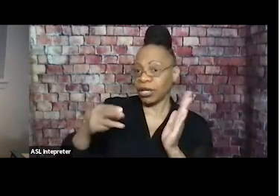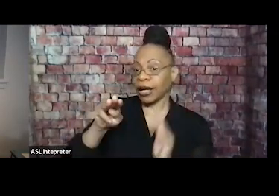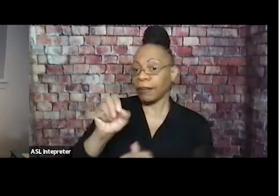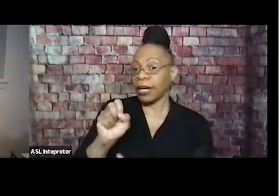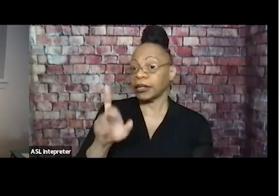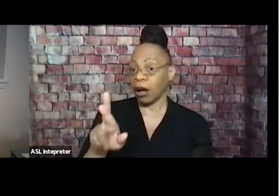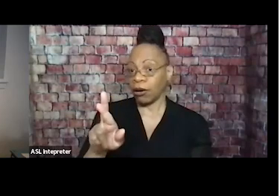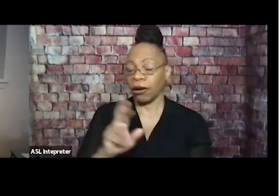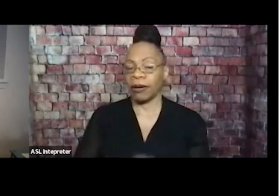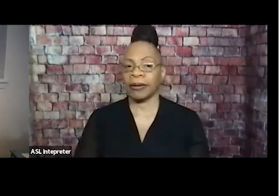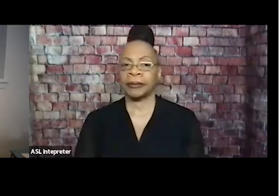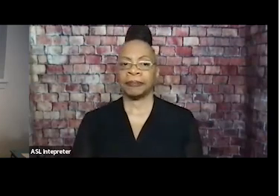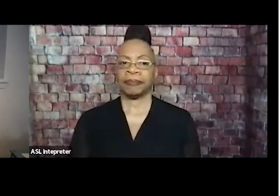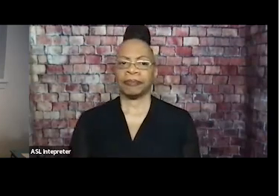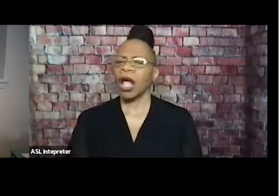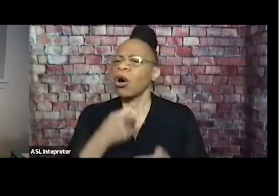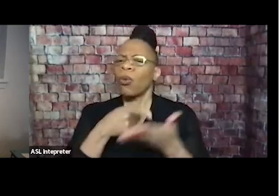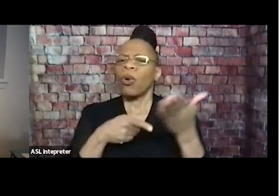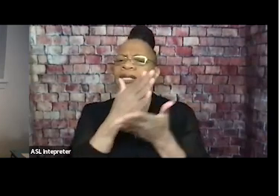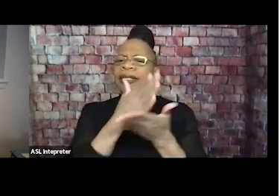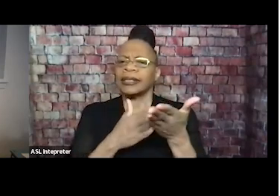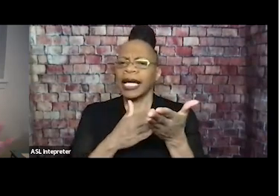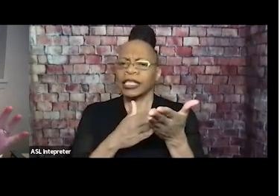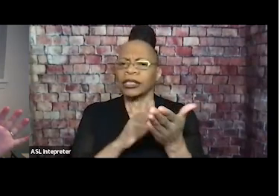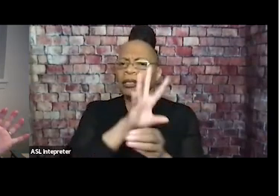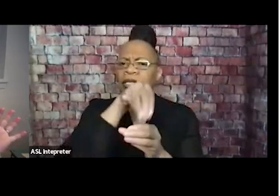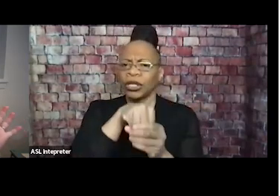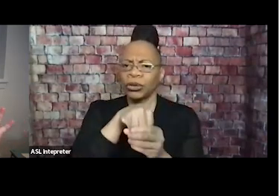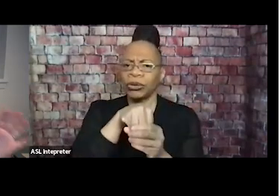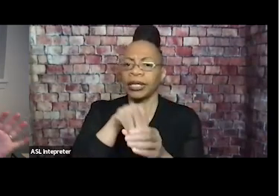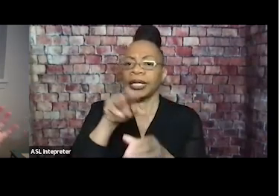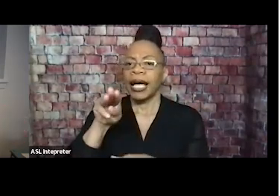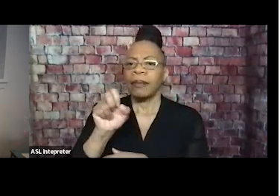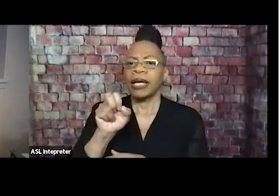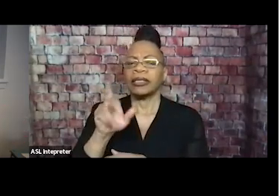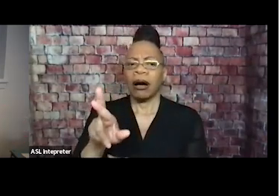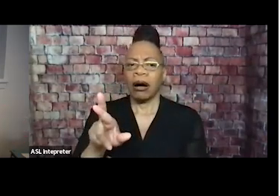All right, so what are the sections that are included in the MSR? So the MSR is really thorough.